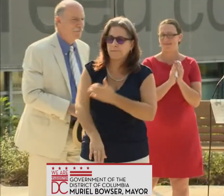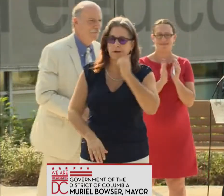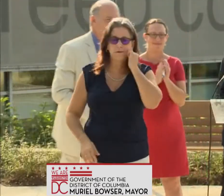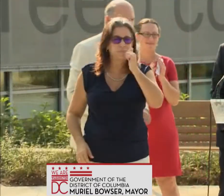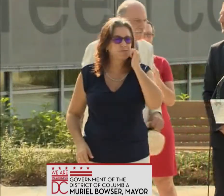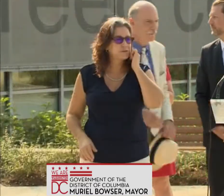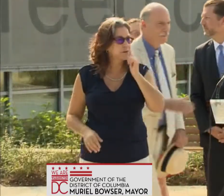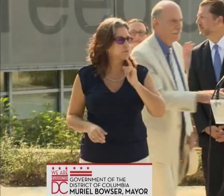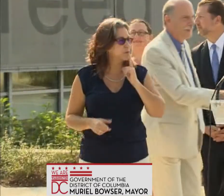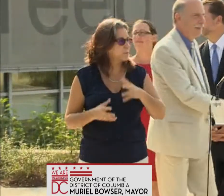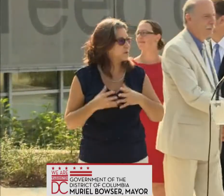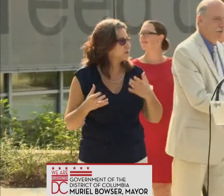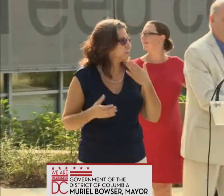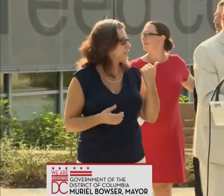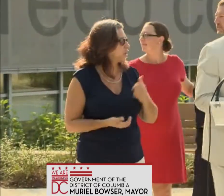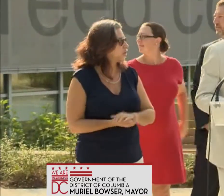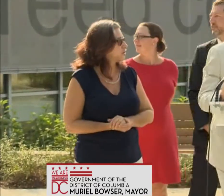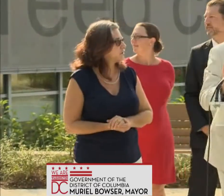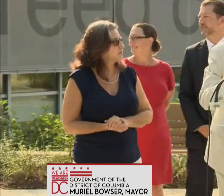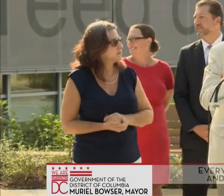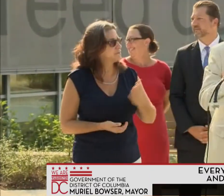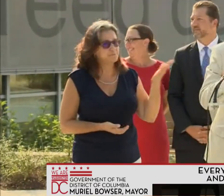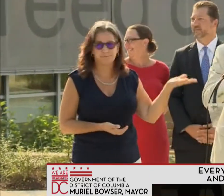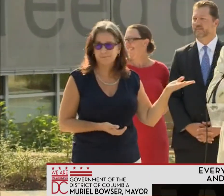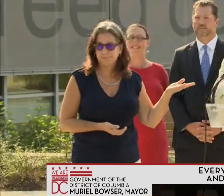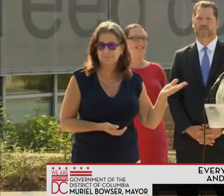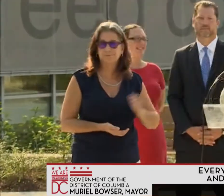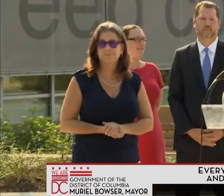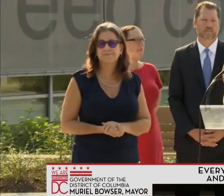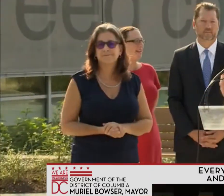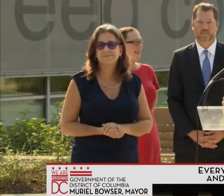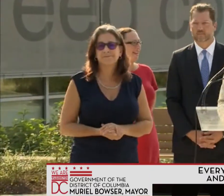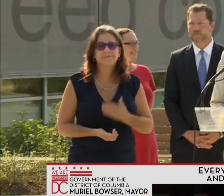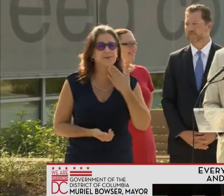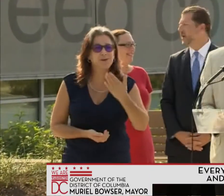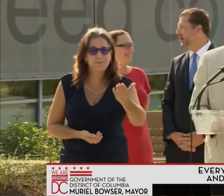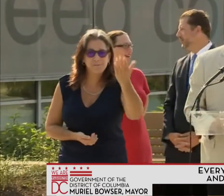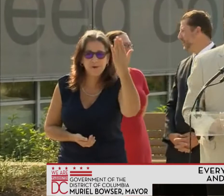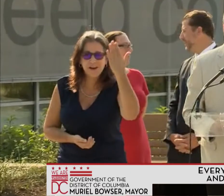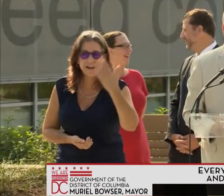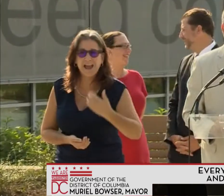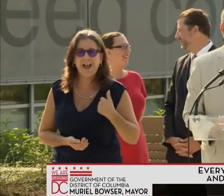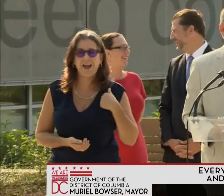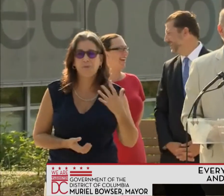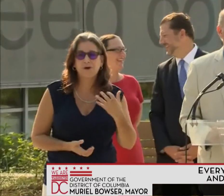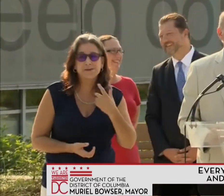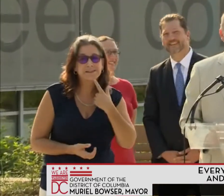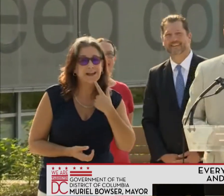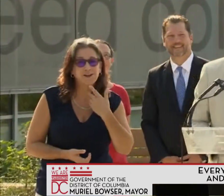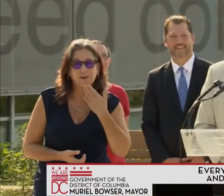morning good morning I want to start out by saying good morning adults since the